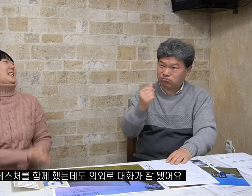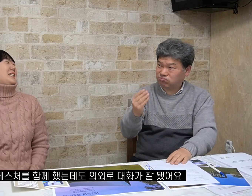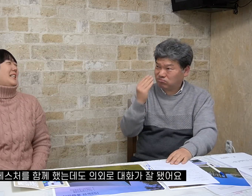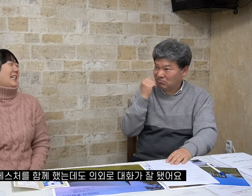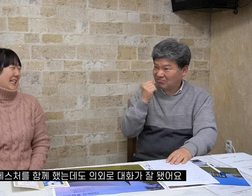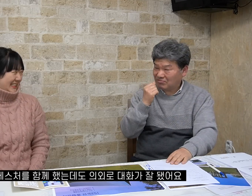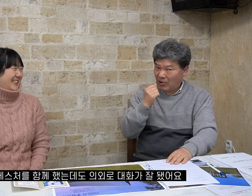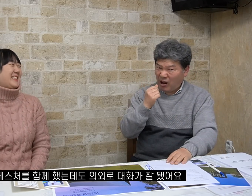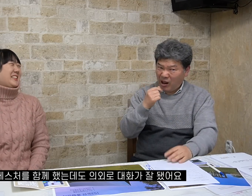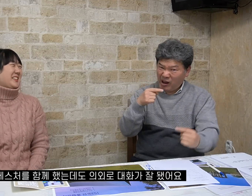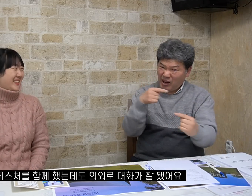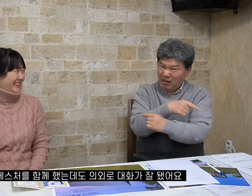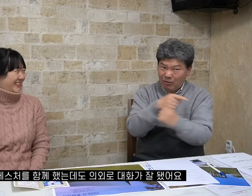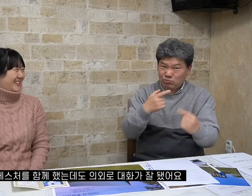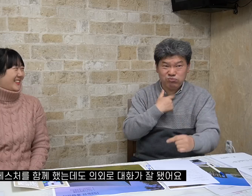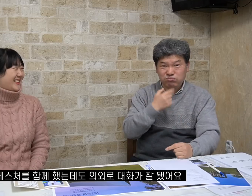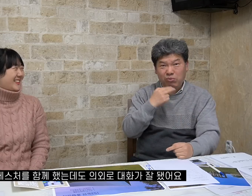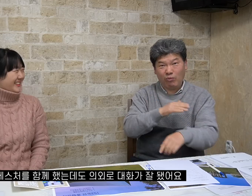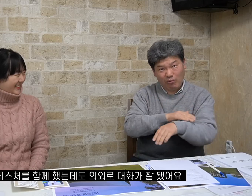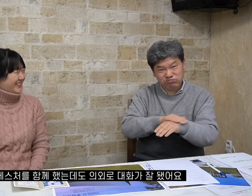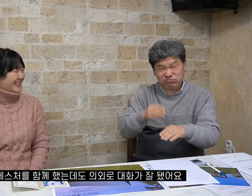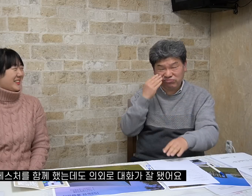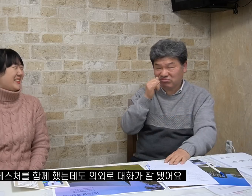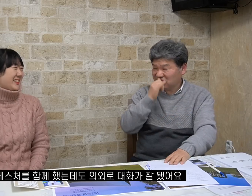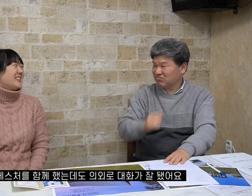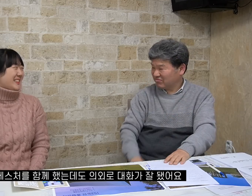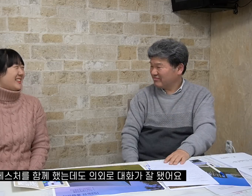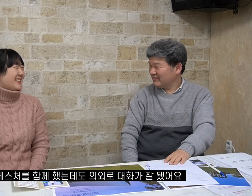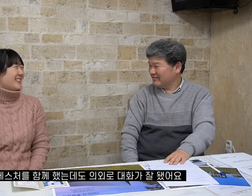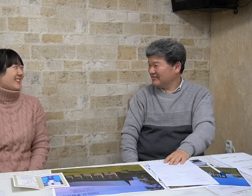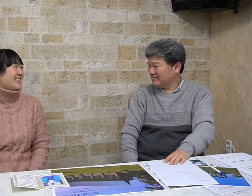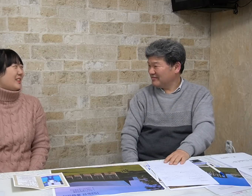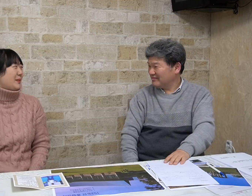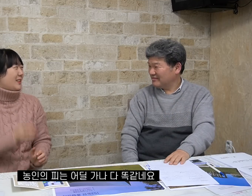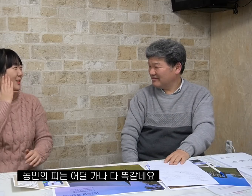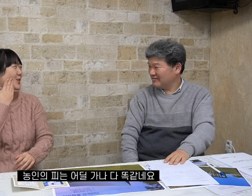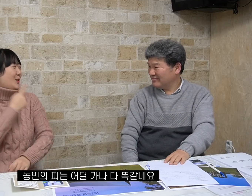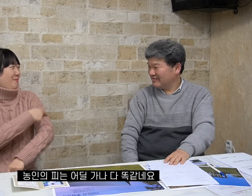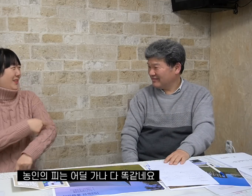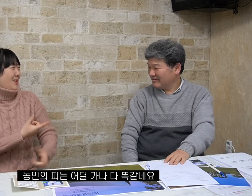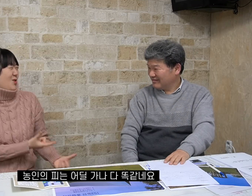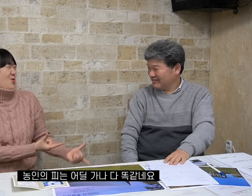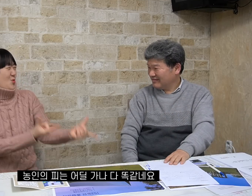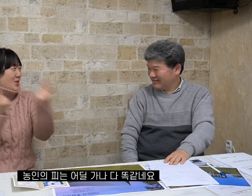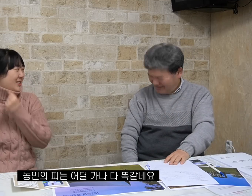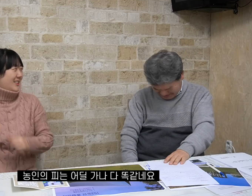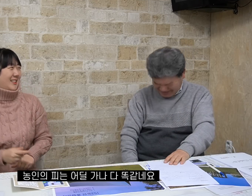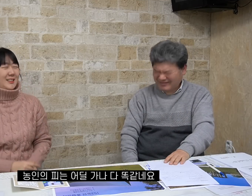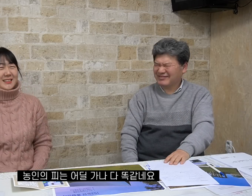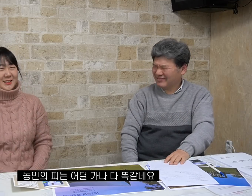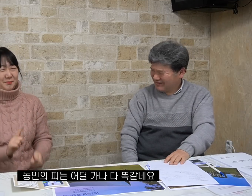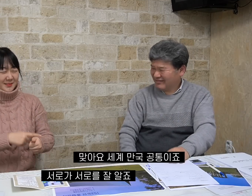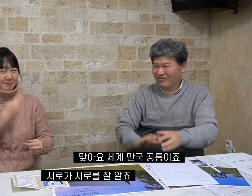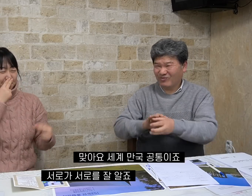and gestures of various nationalities together, the conversation went surprisingly well. The blood of the deaf is the same everywhere.